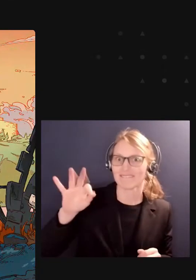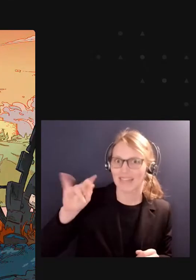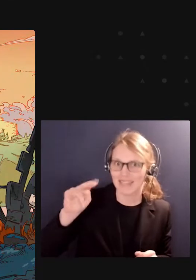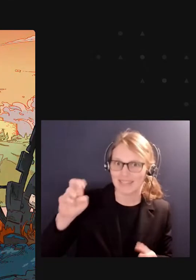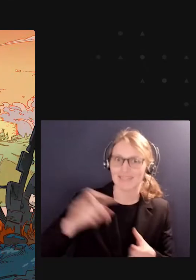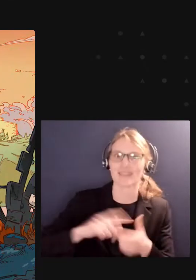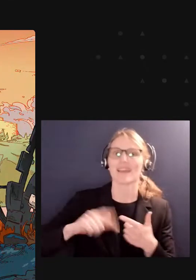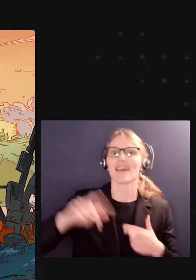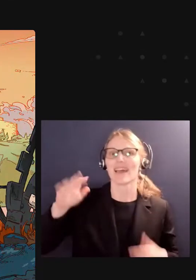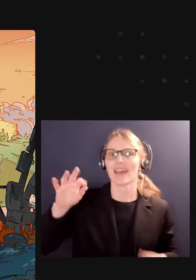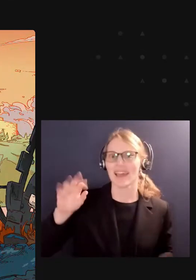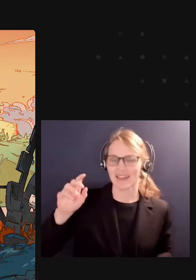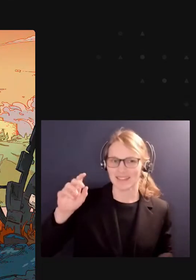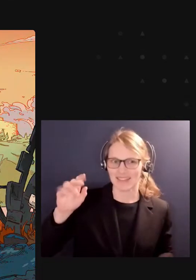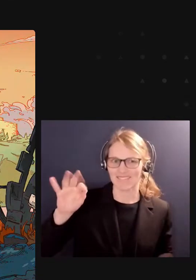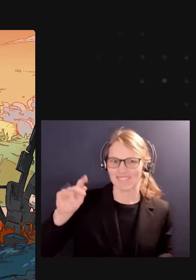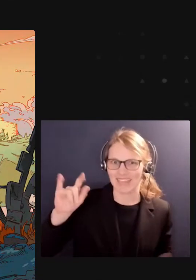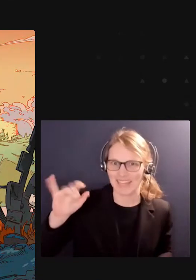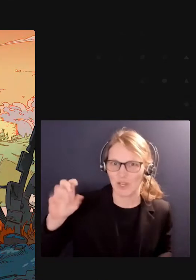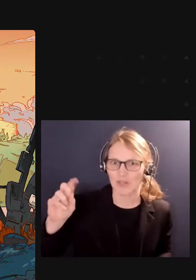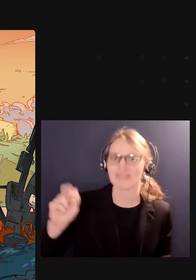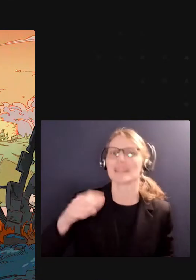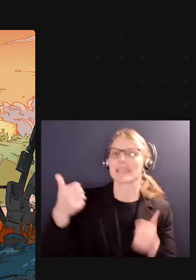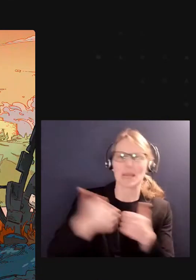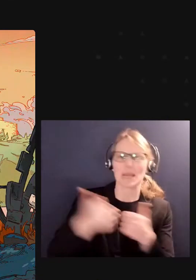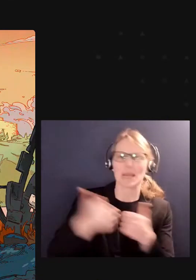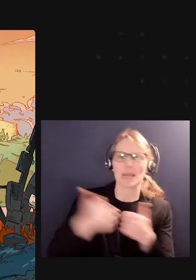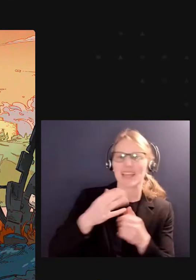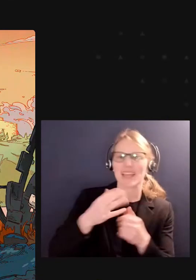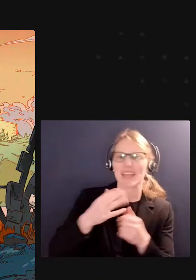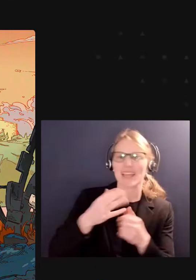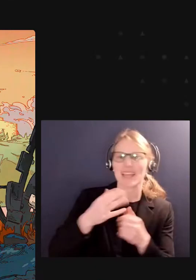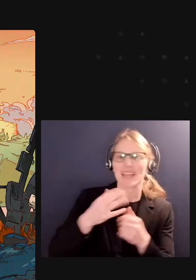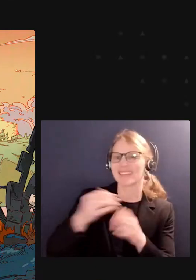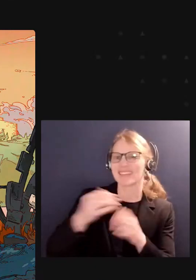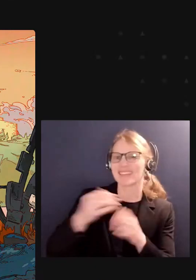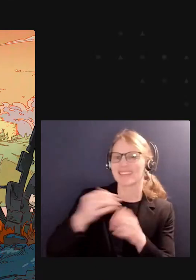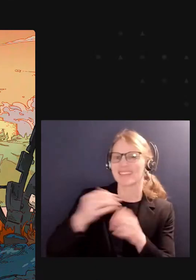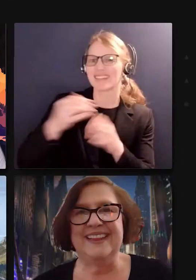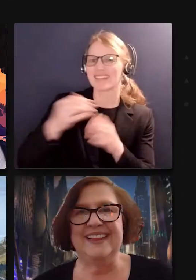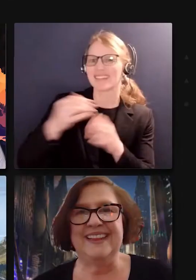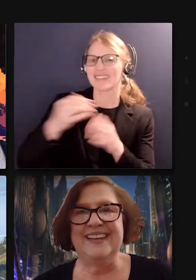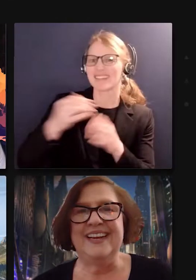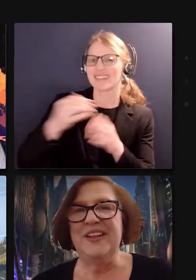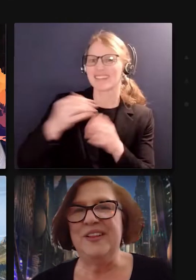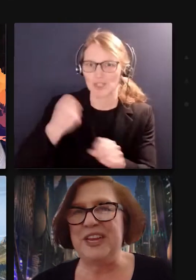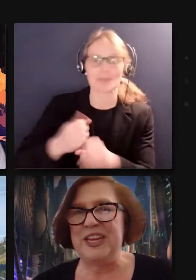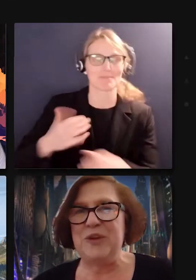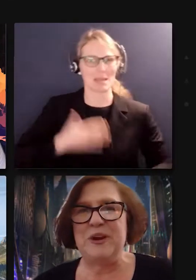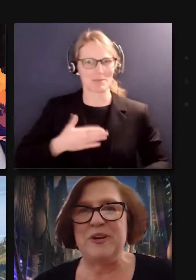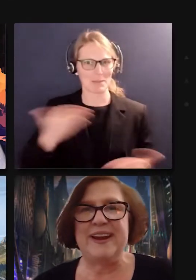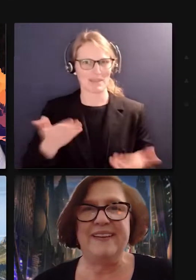I've been in the games and tech industry for over 20 years. I'm so happy to be here. Thank you, Mary.